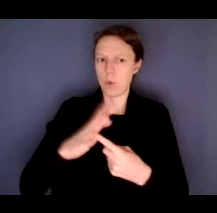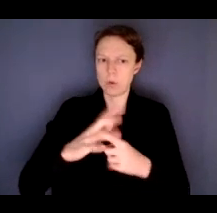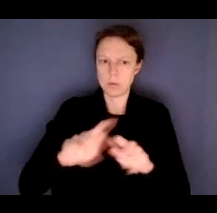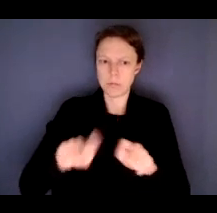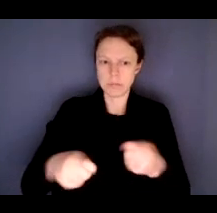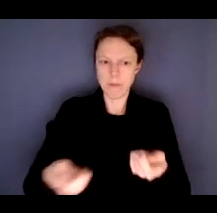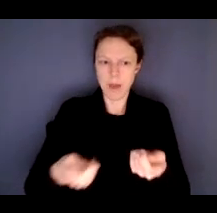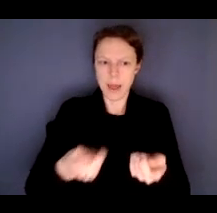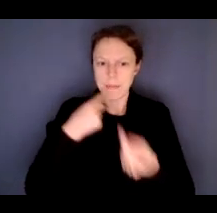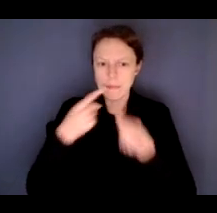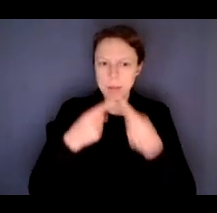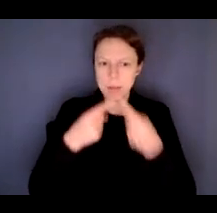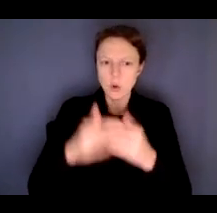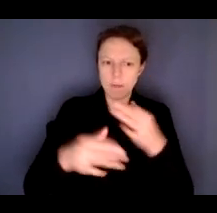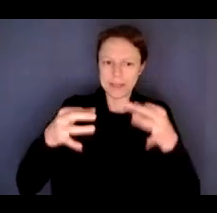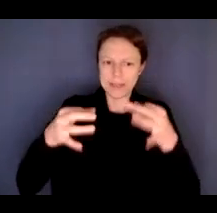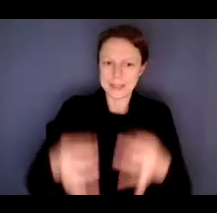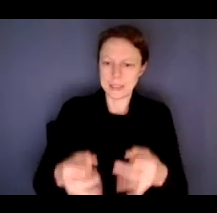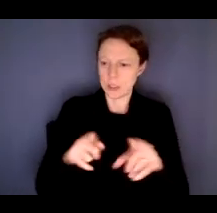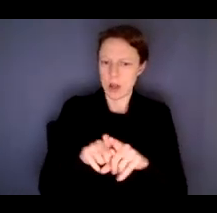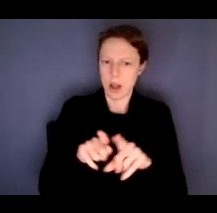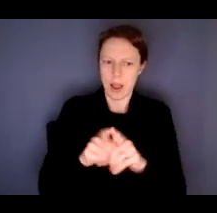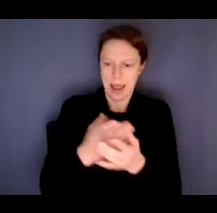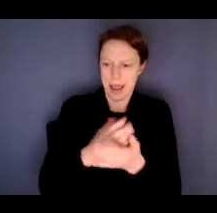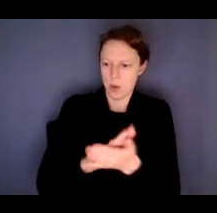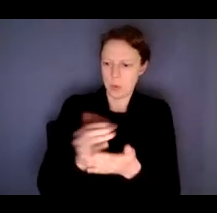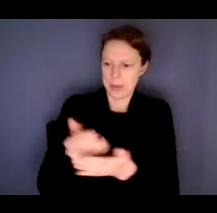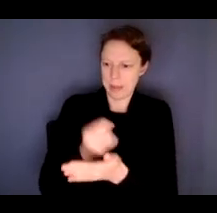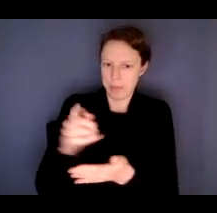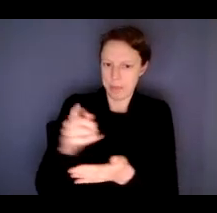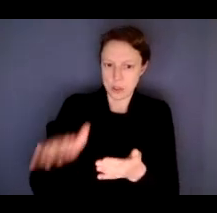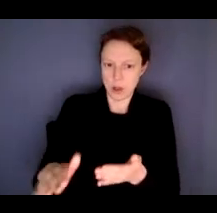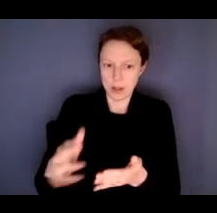such as how to keep the child safe, whether or not the child is actually a child in need